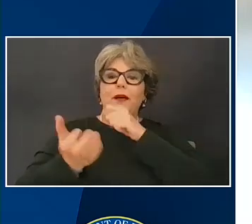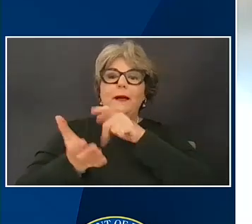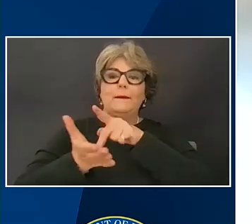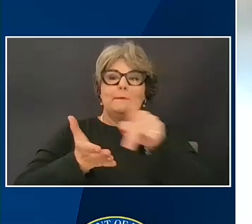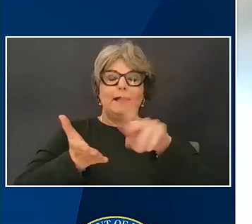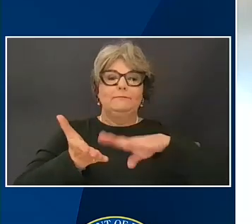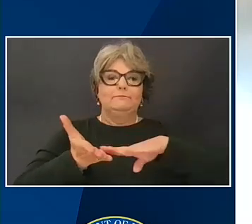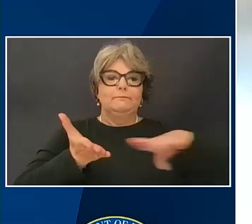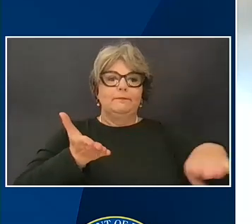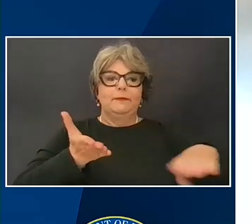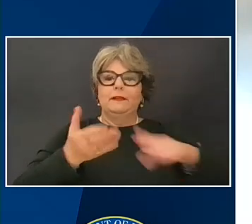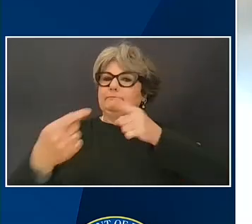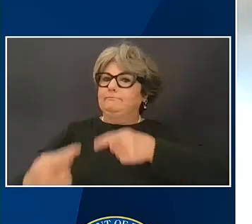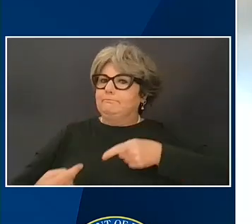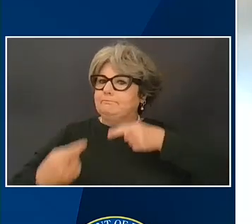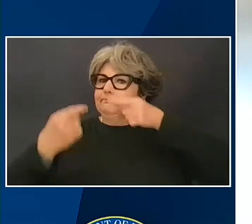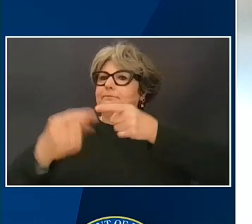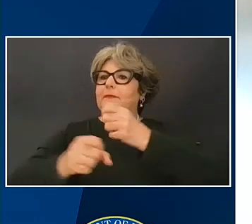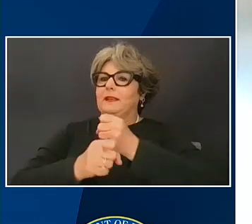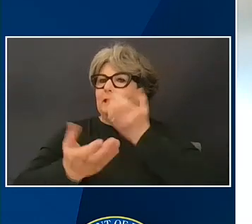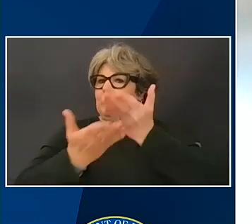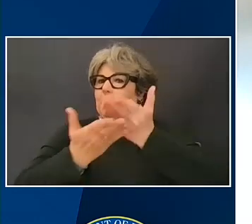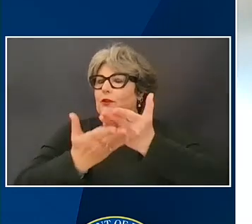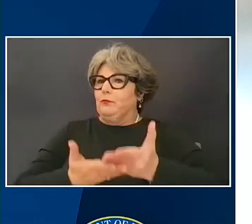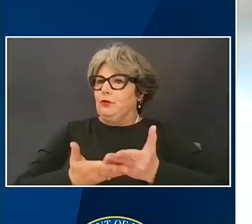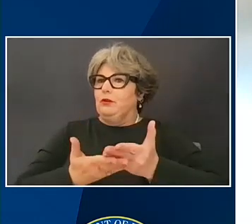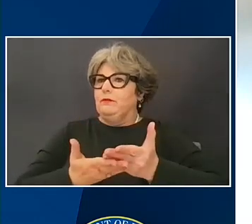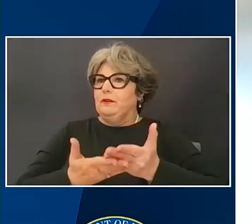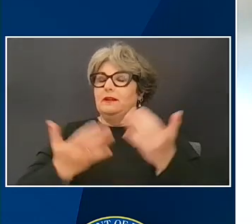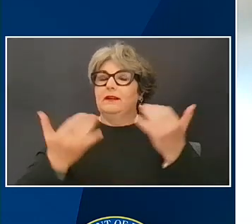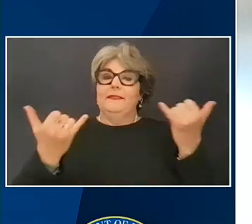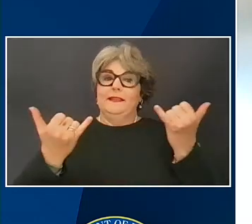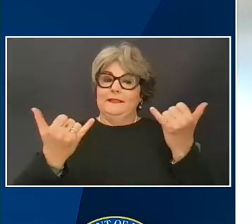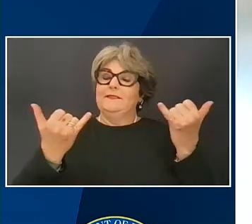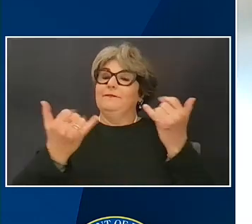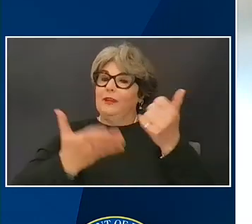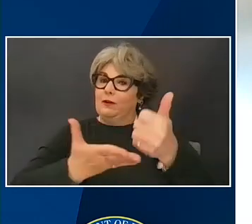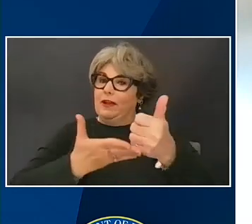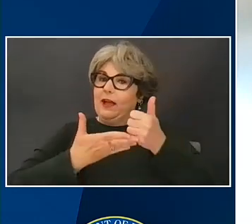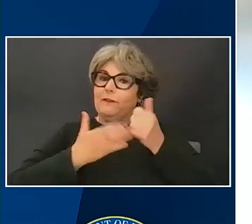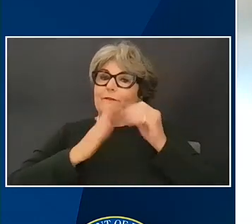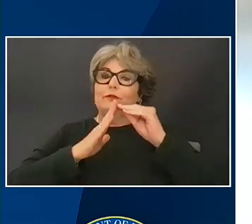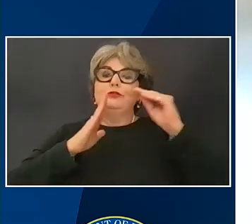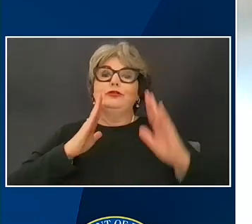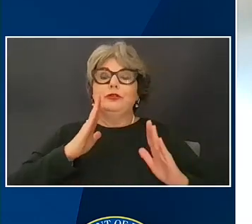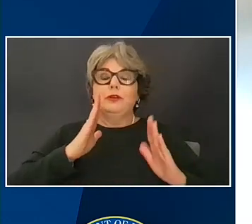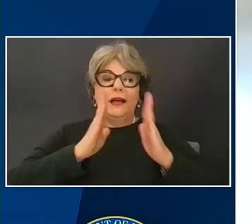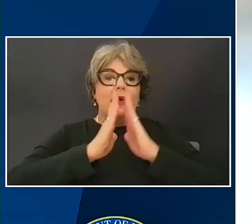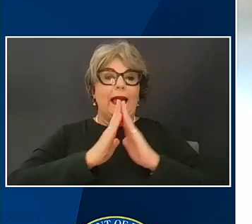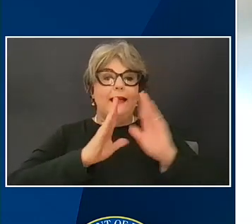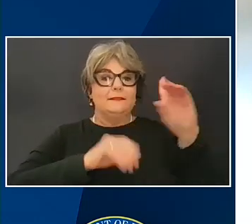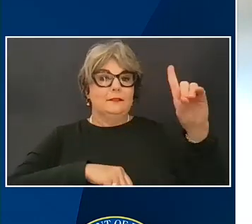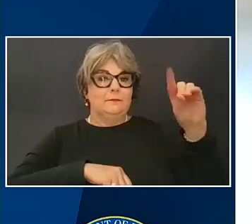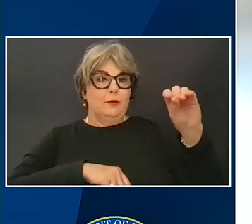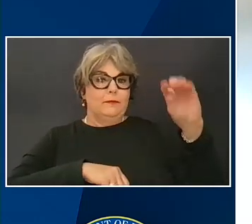difficult time getting those. So I say this is very, very helpful to students. And I would ask the Department to consider a guidance or something